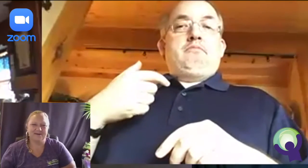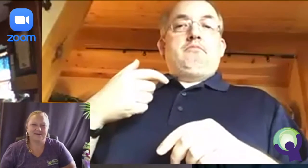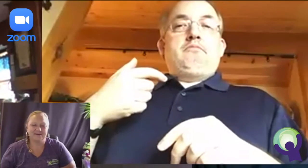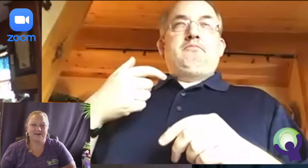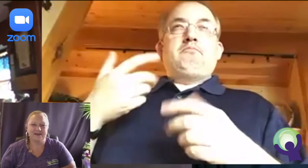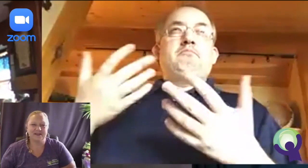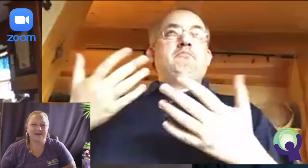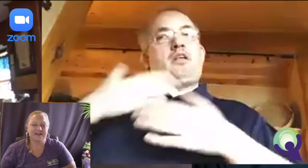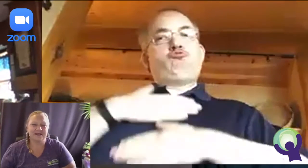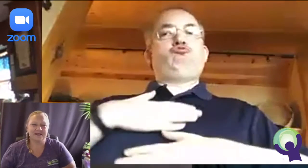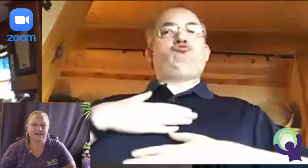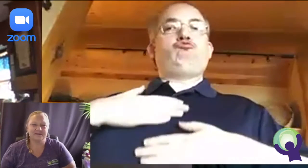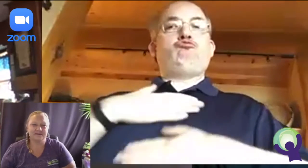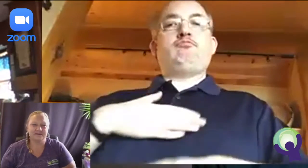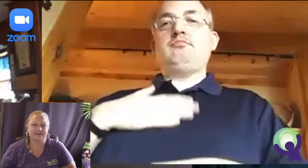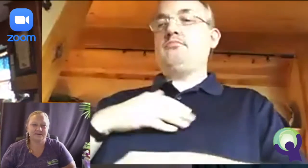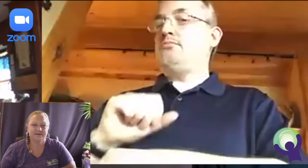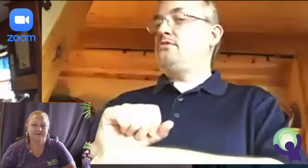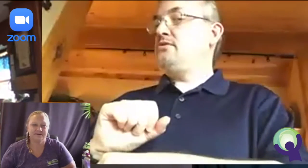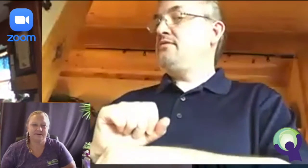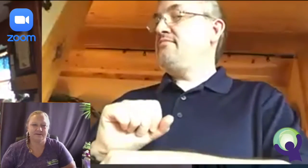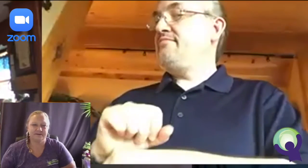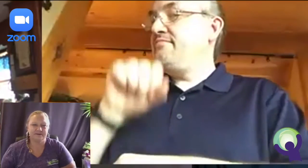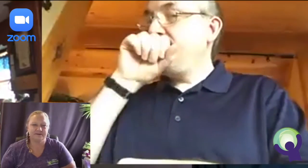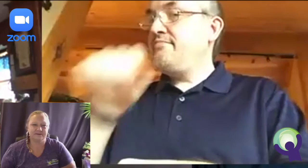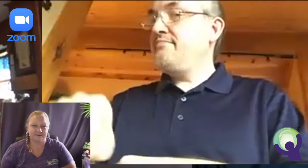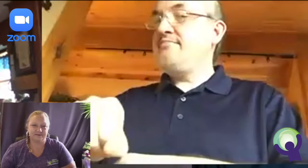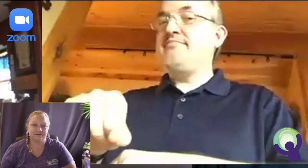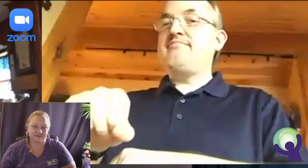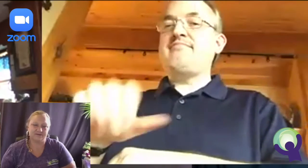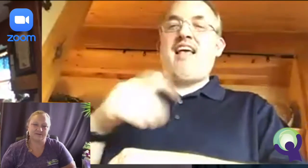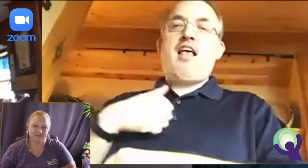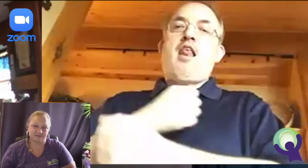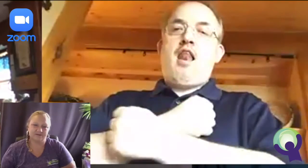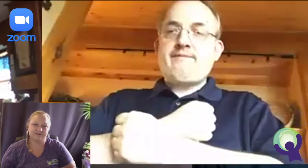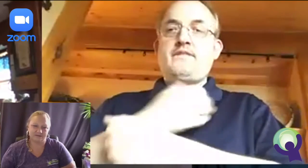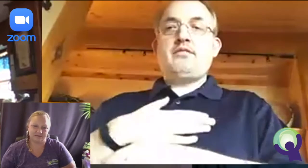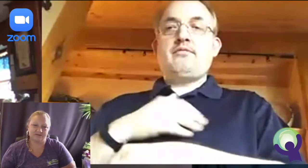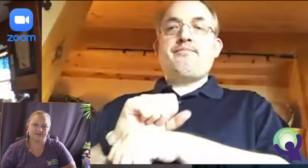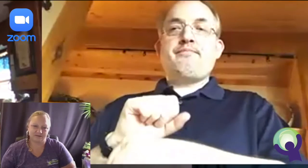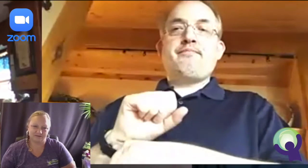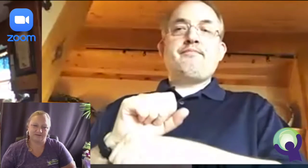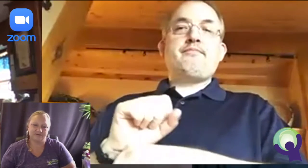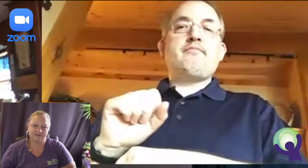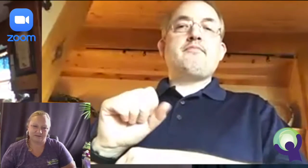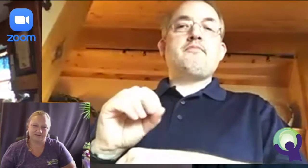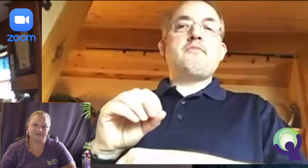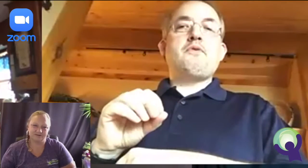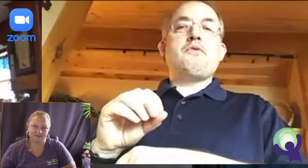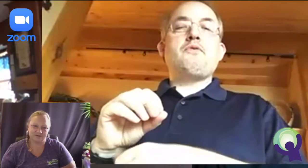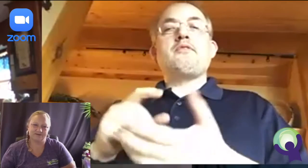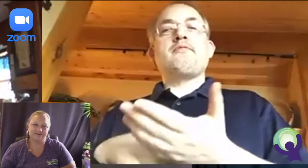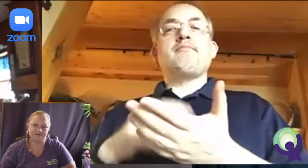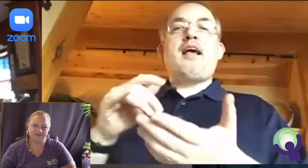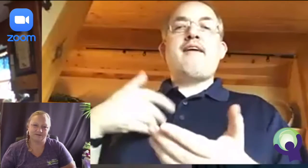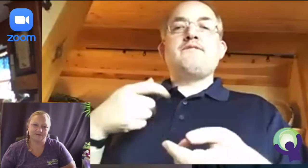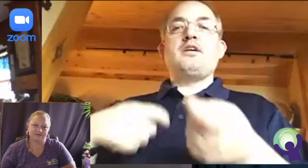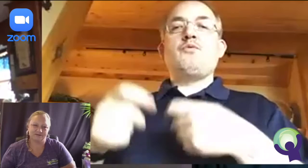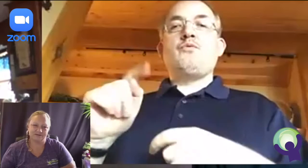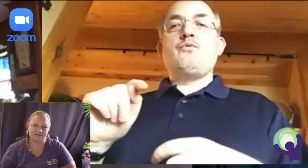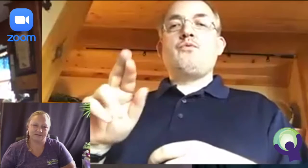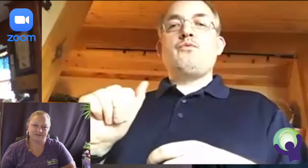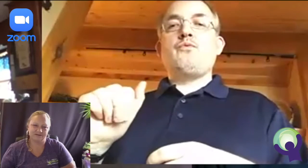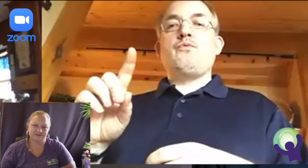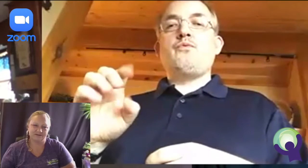versus what I'm able to have here in New York. I enjoy my work. I love it. I love my job so